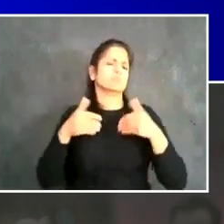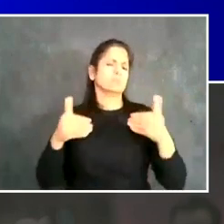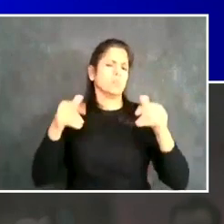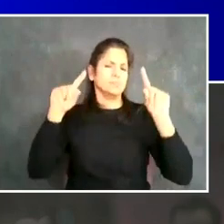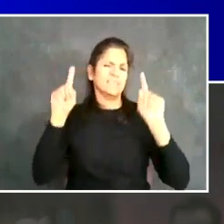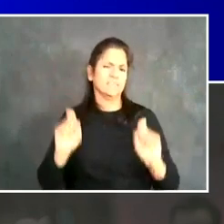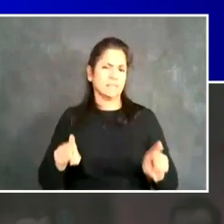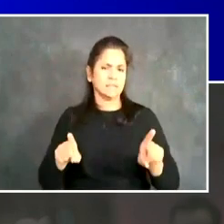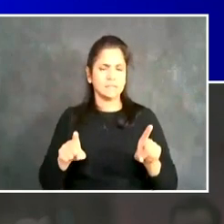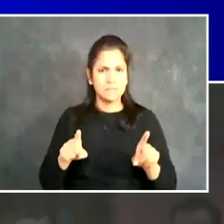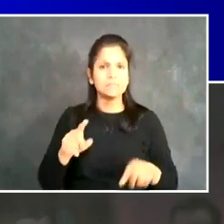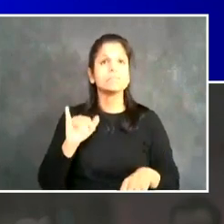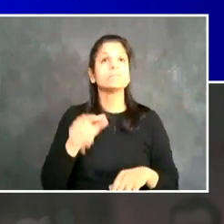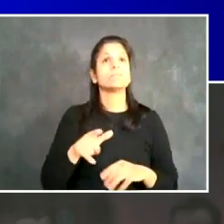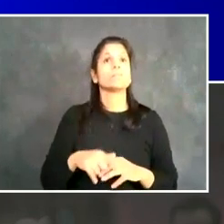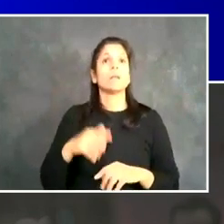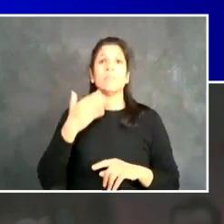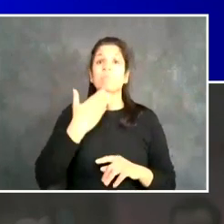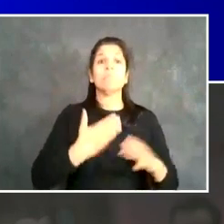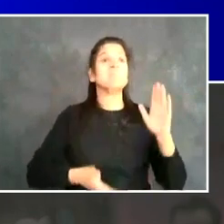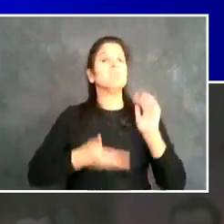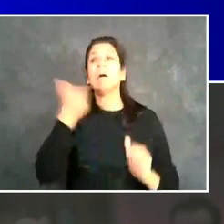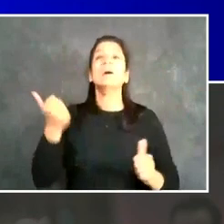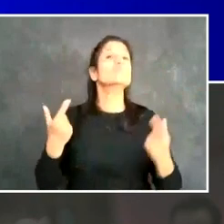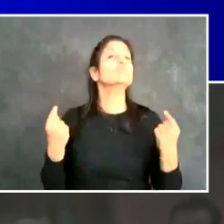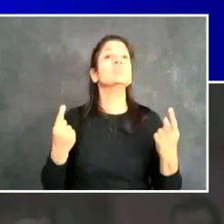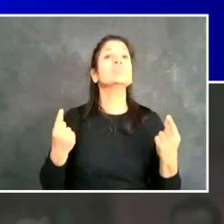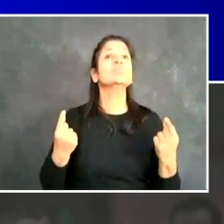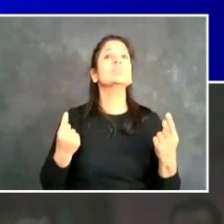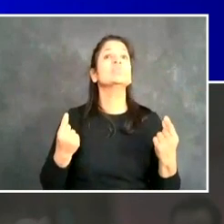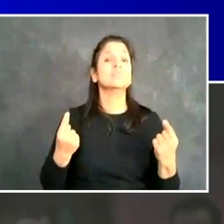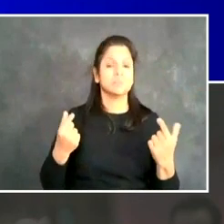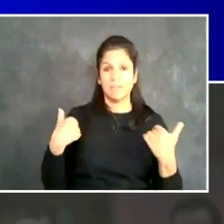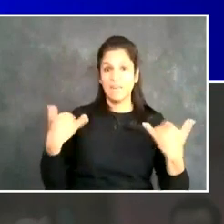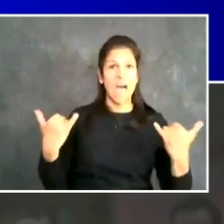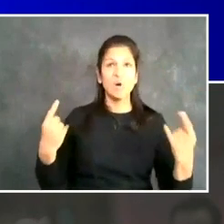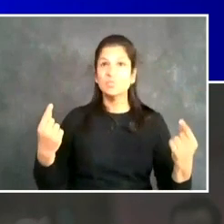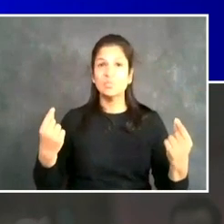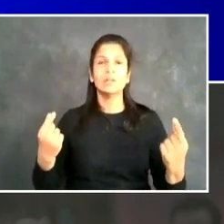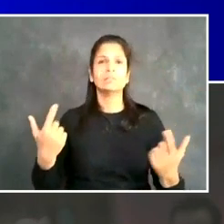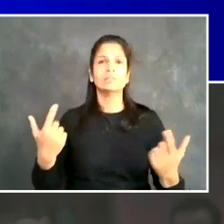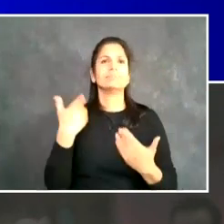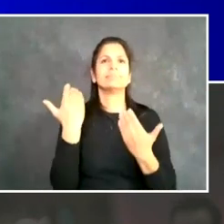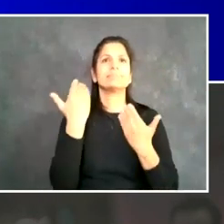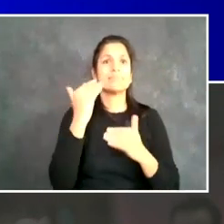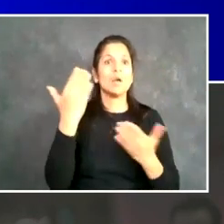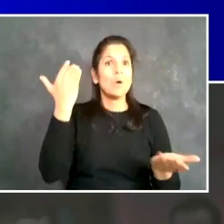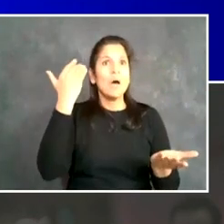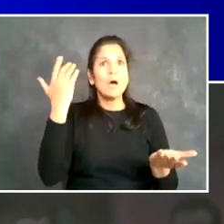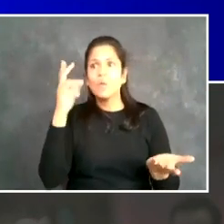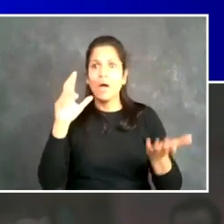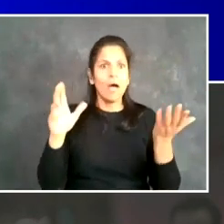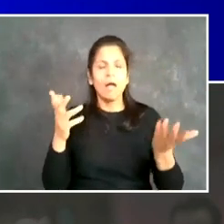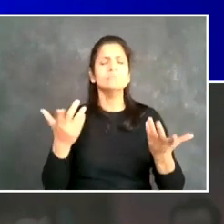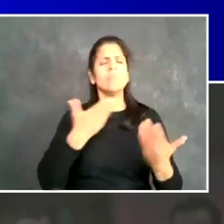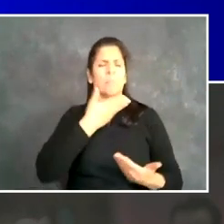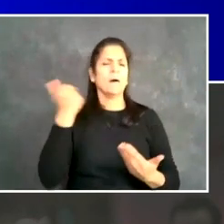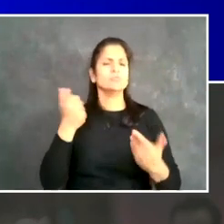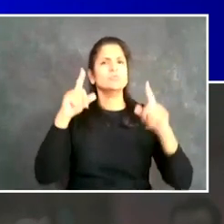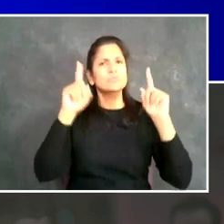CAN BRINGS A LOT OF VALUE.